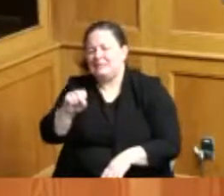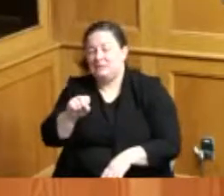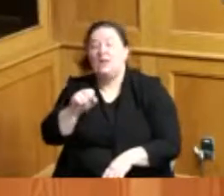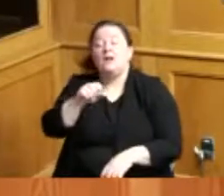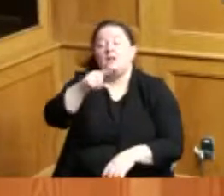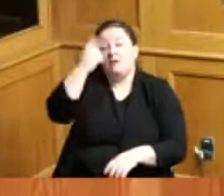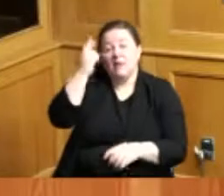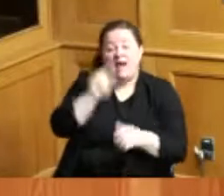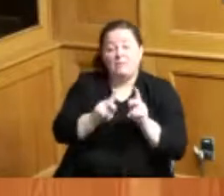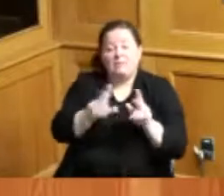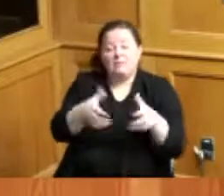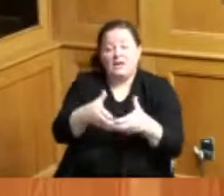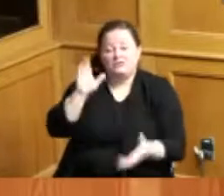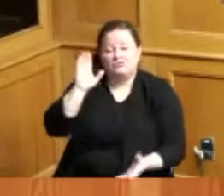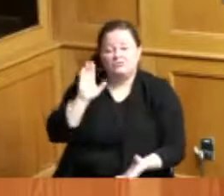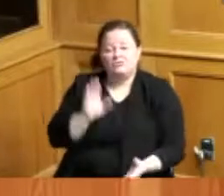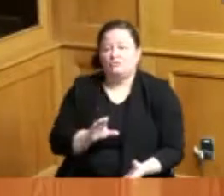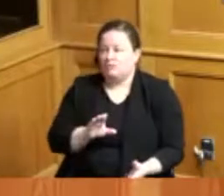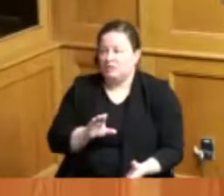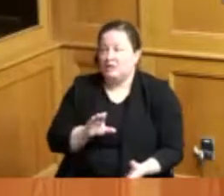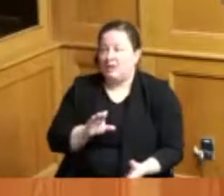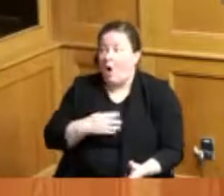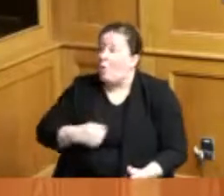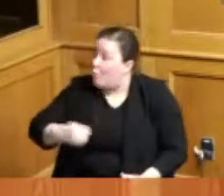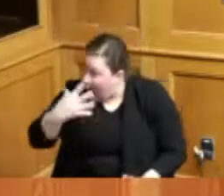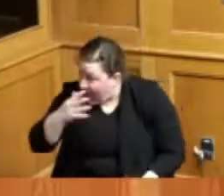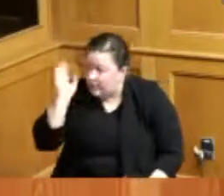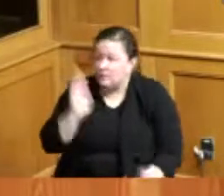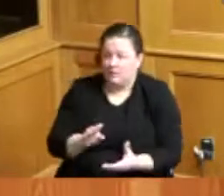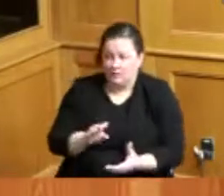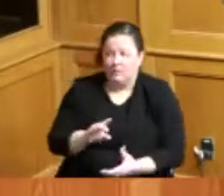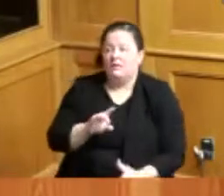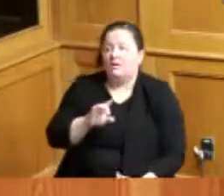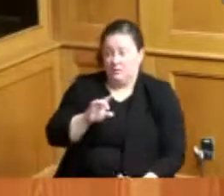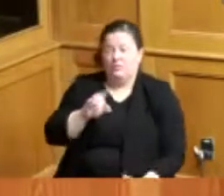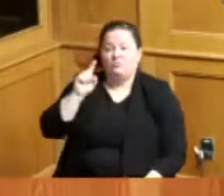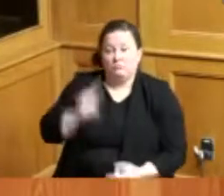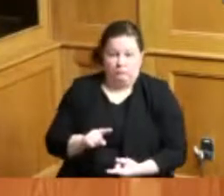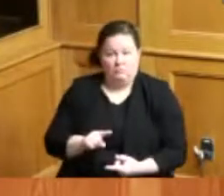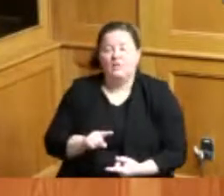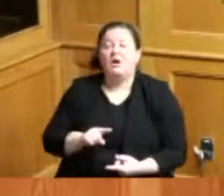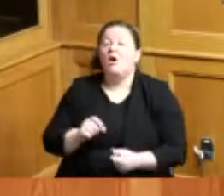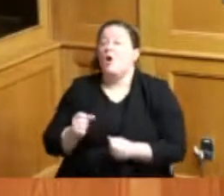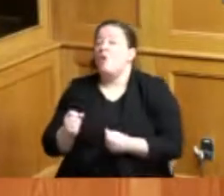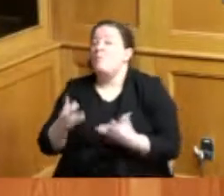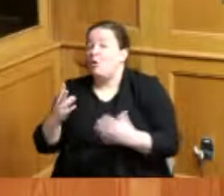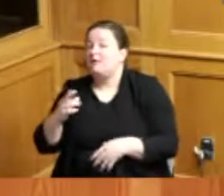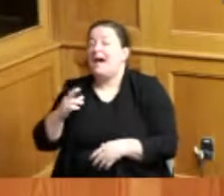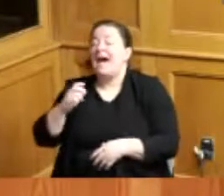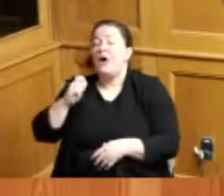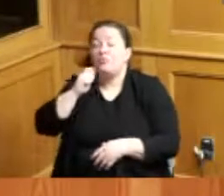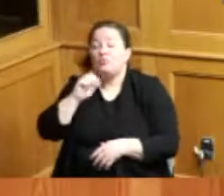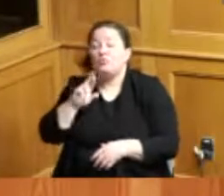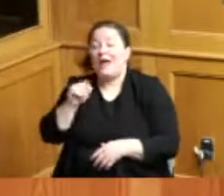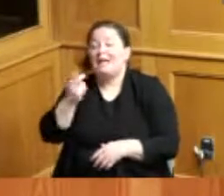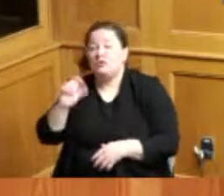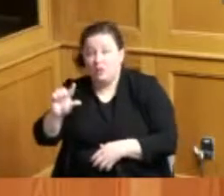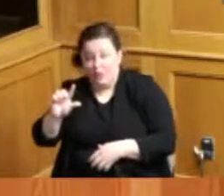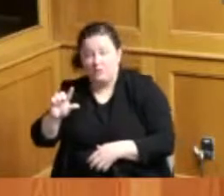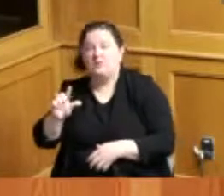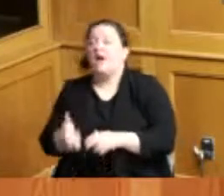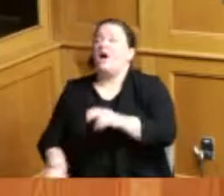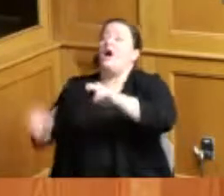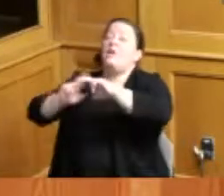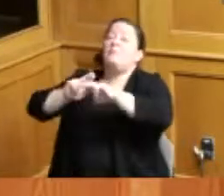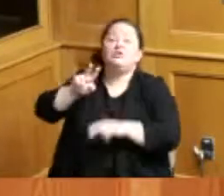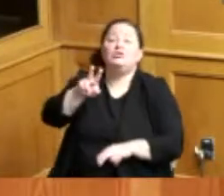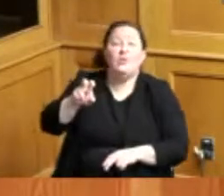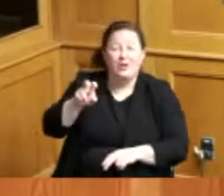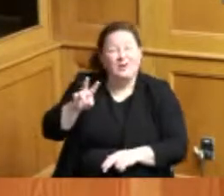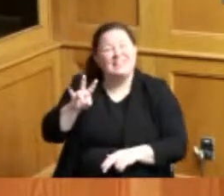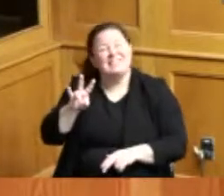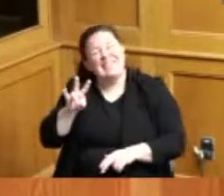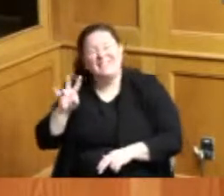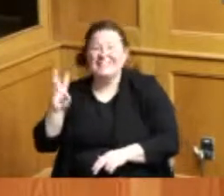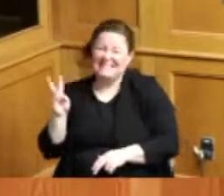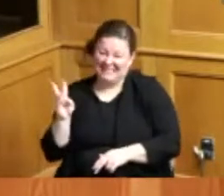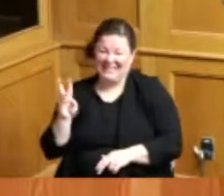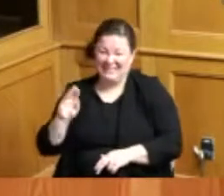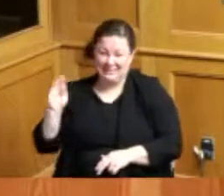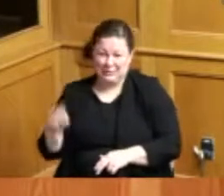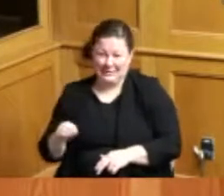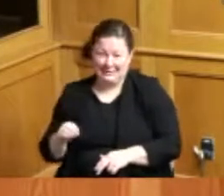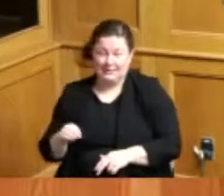since 2010 multi-racial population has increased 276 percent the black African-American population